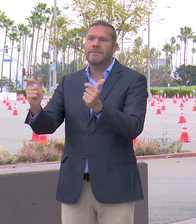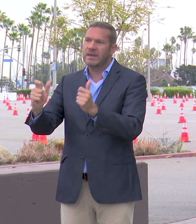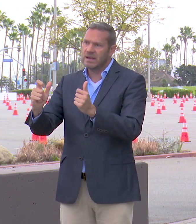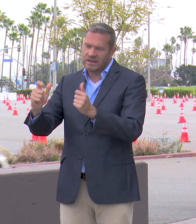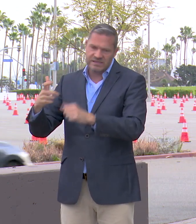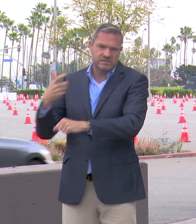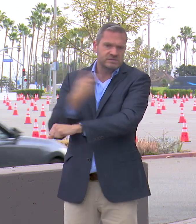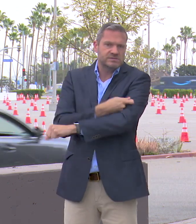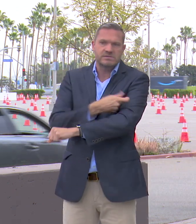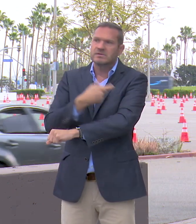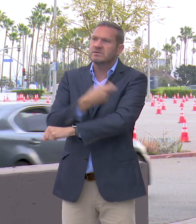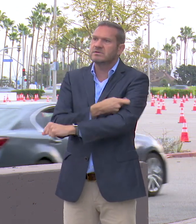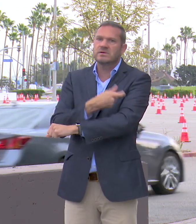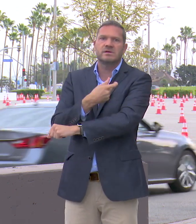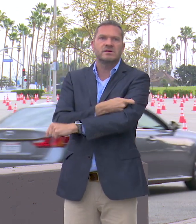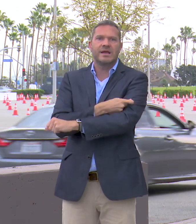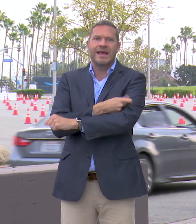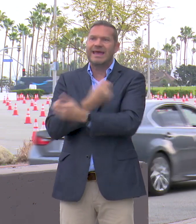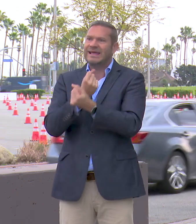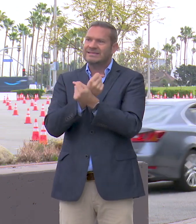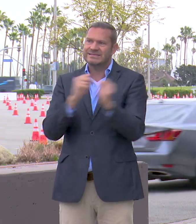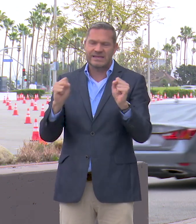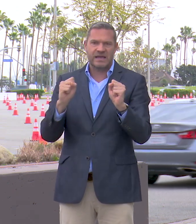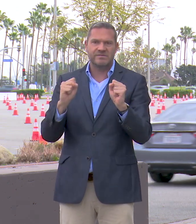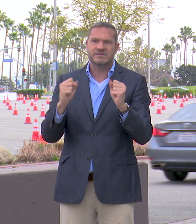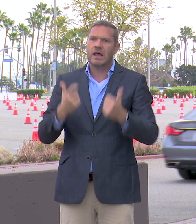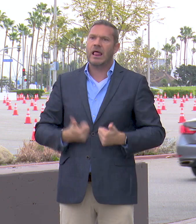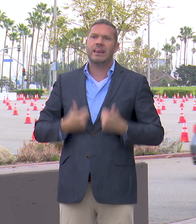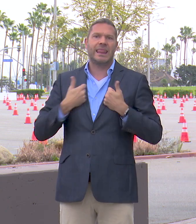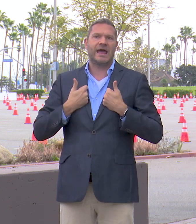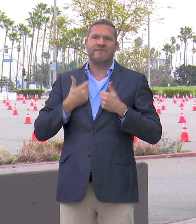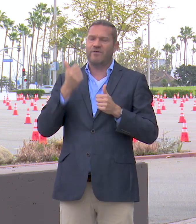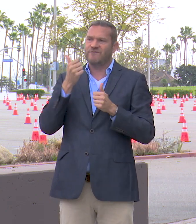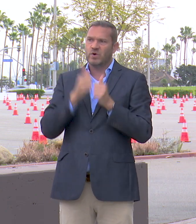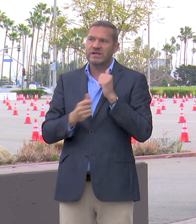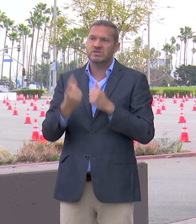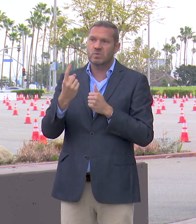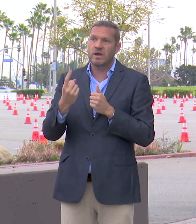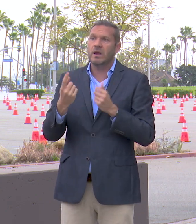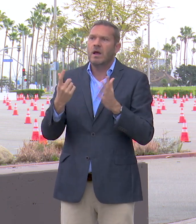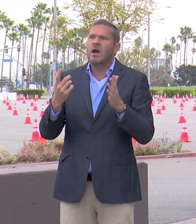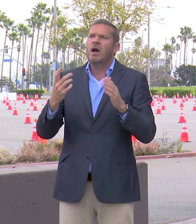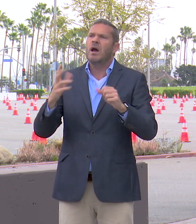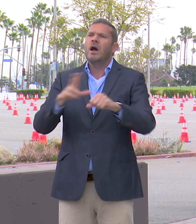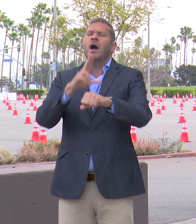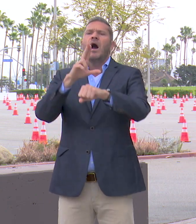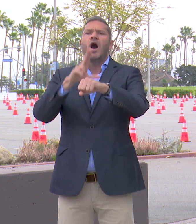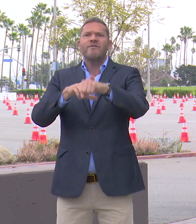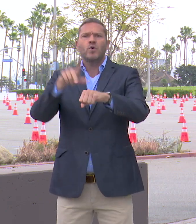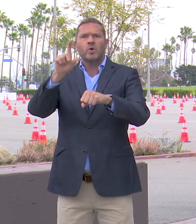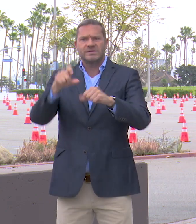Every vaccine we put out there is saving a life I think in our opinion and of course there are some planning involved here because we want to make people get their appointments.